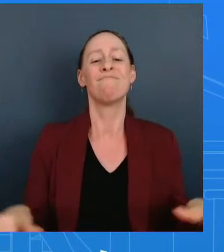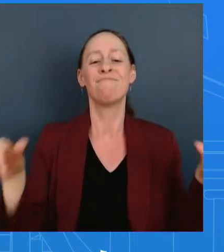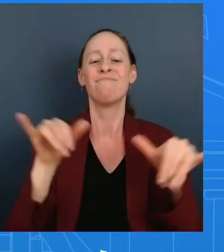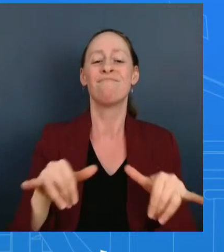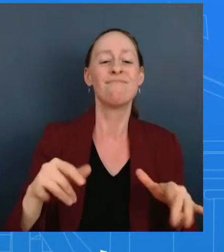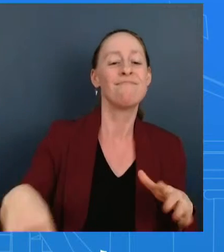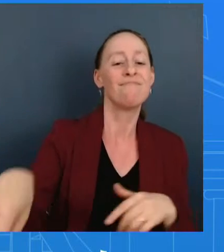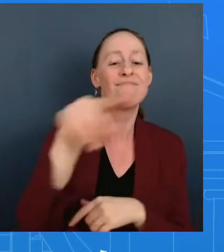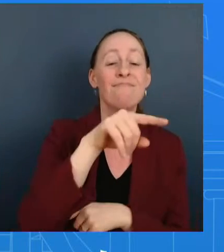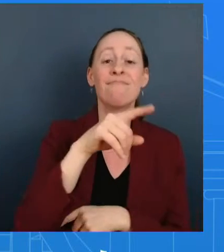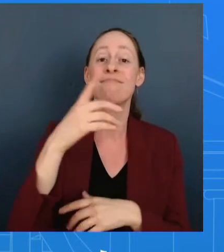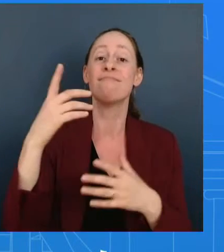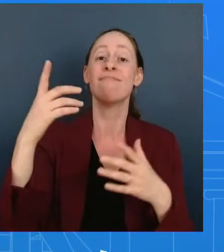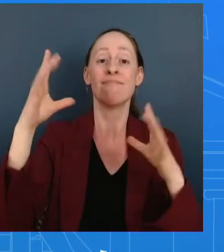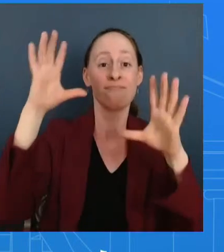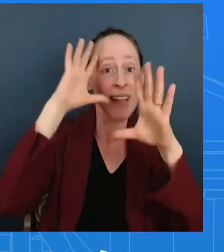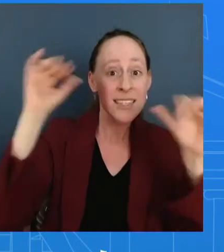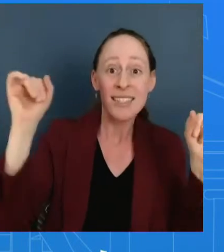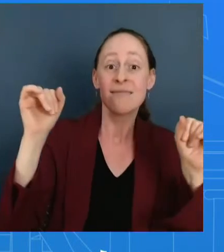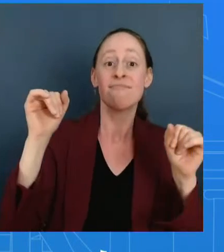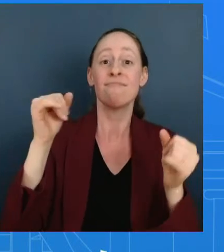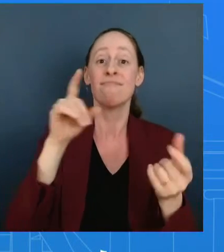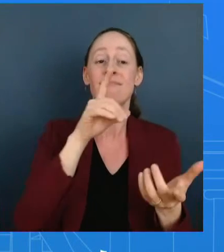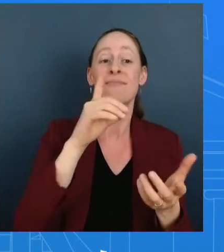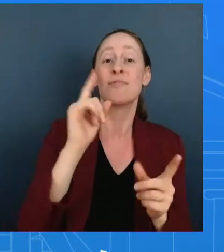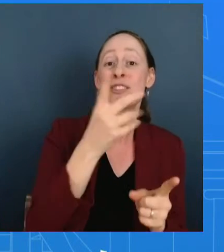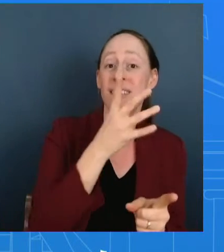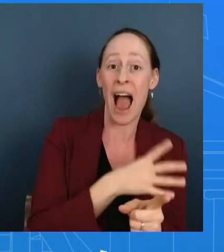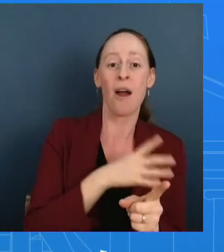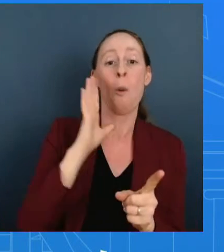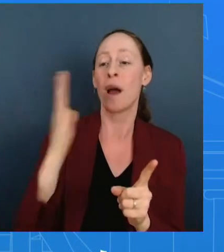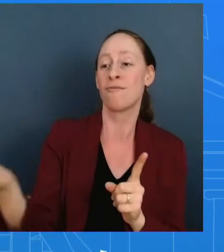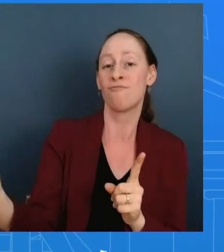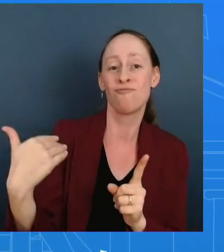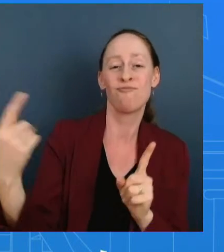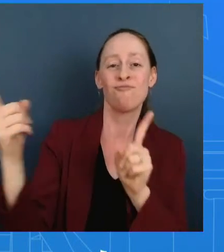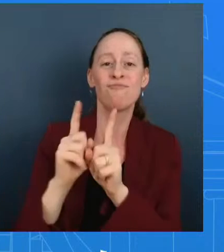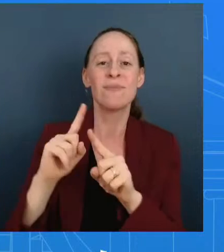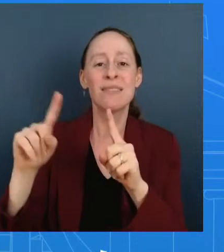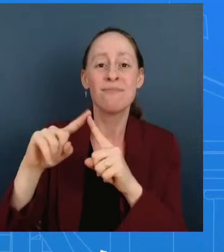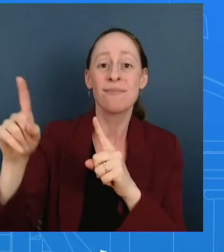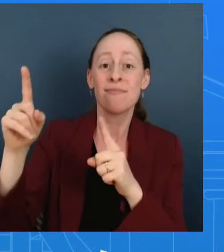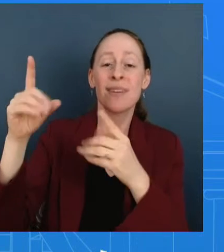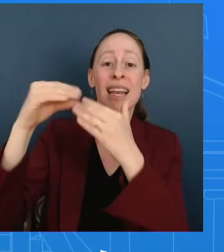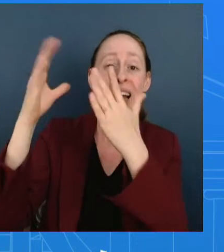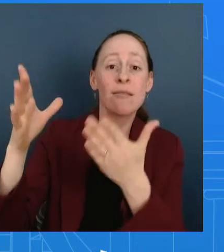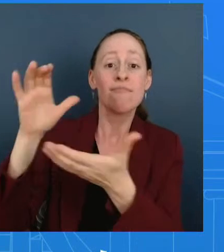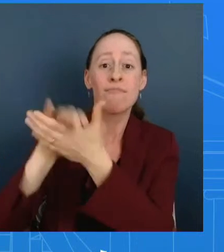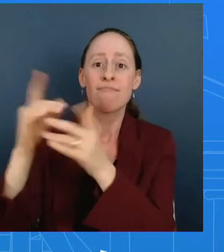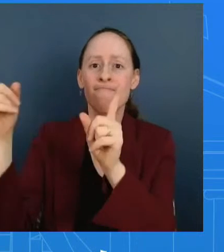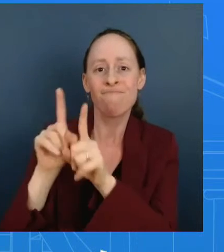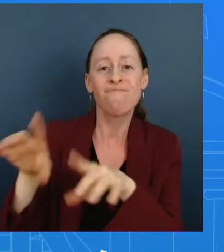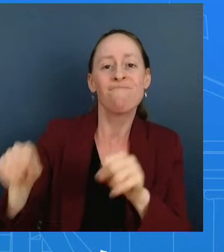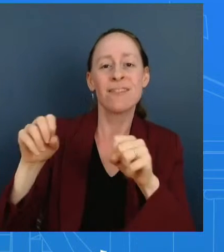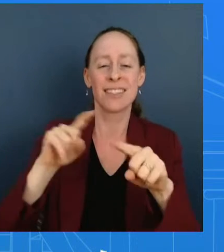because back to the context for what this meeting is all about, I think it's important to just do a quick update here what -- what the situation is on the ground.